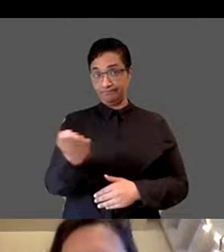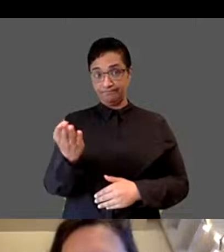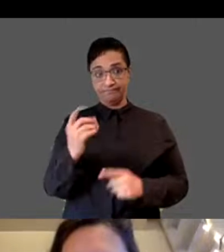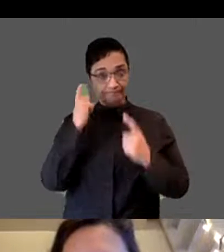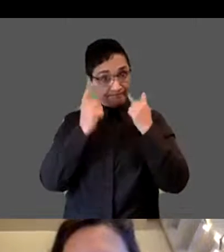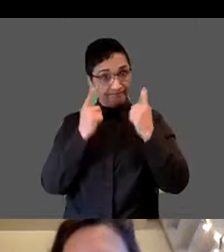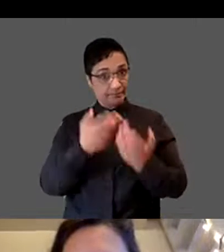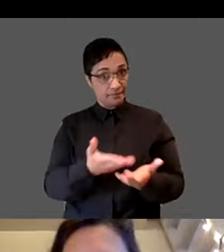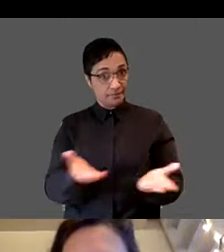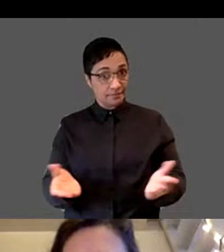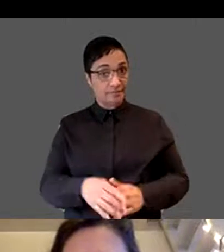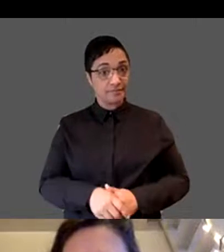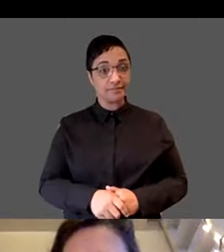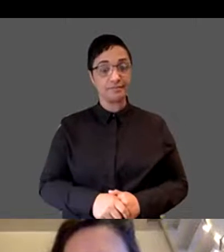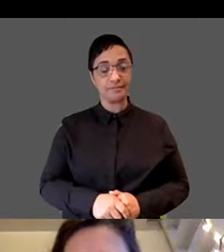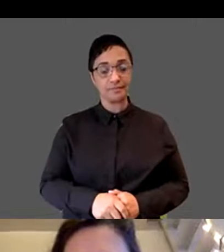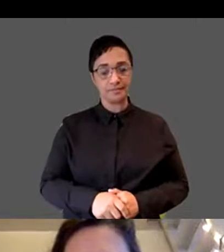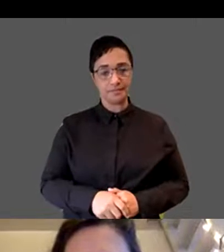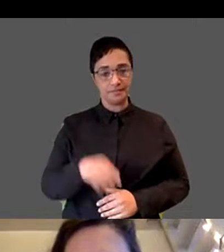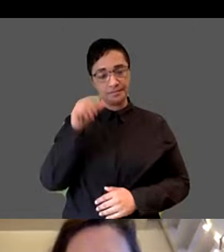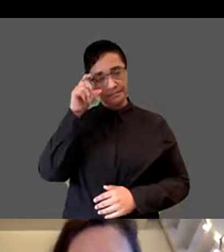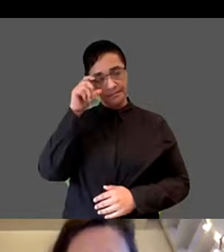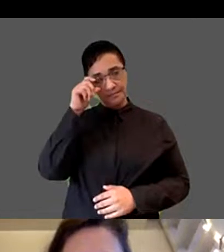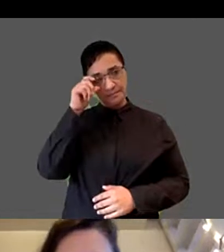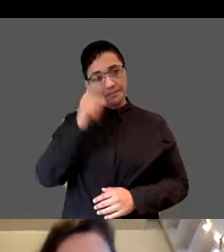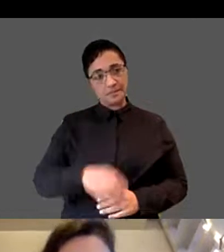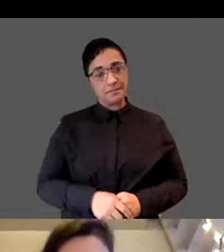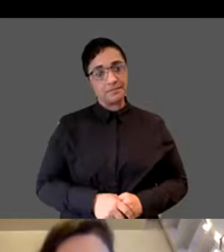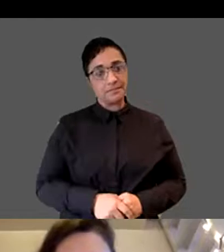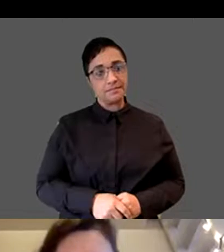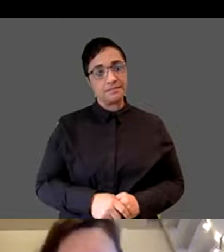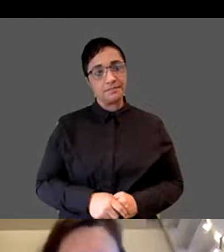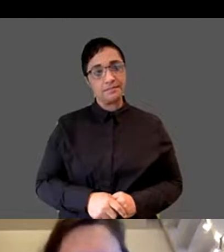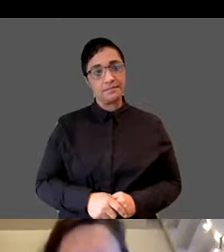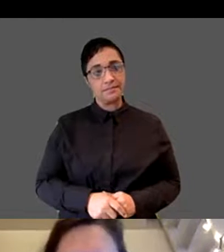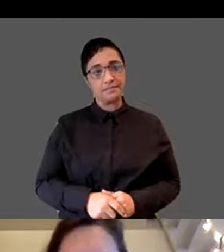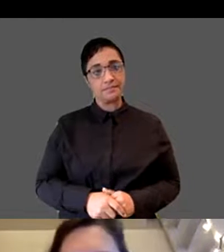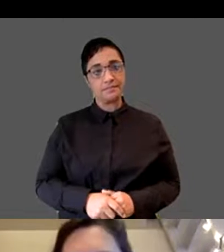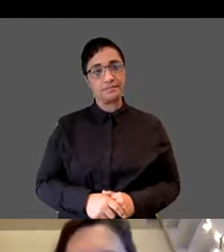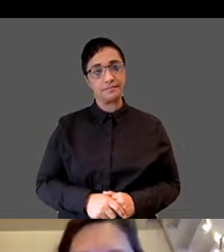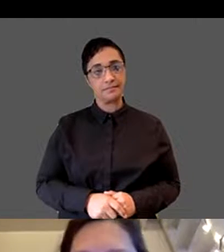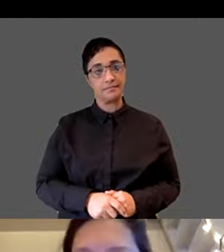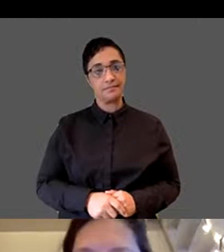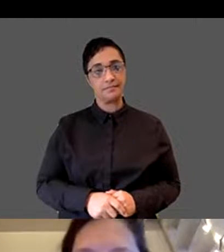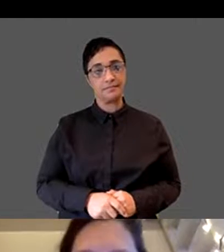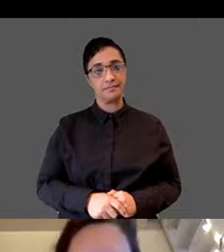I think you answered it perfectly.